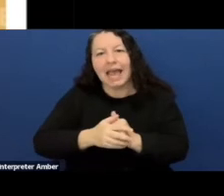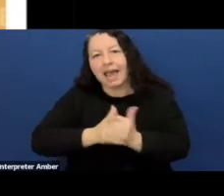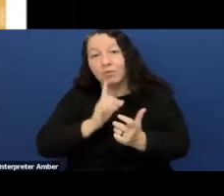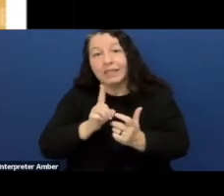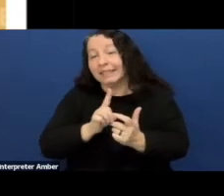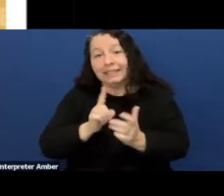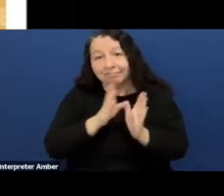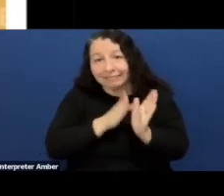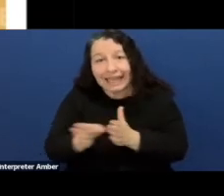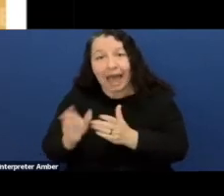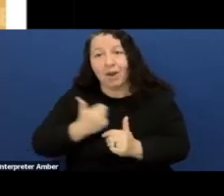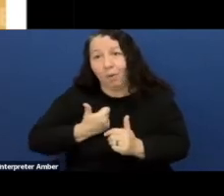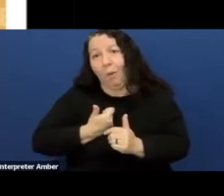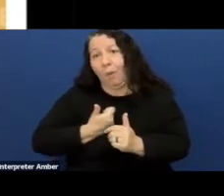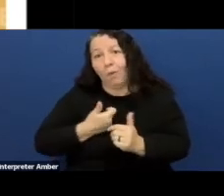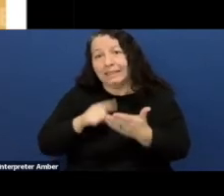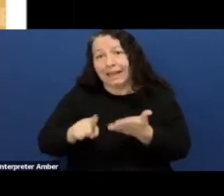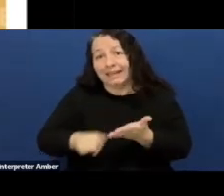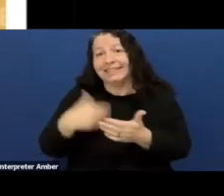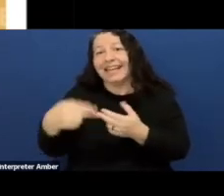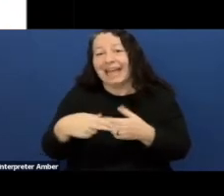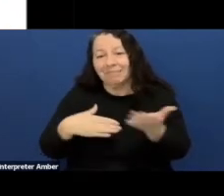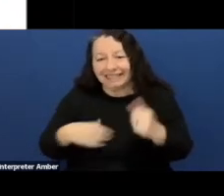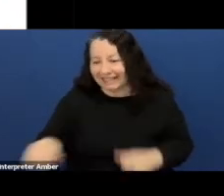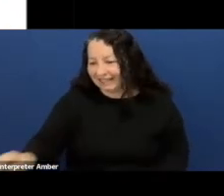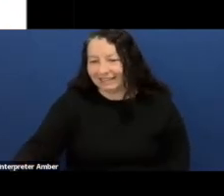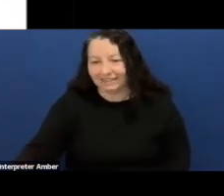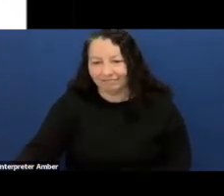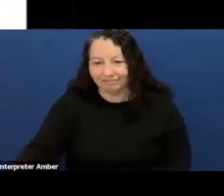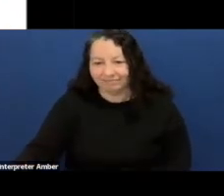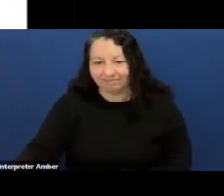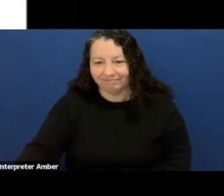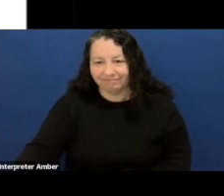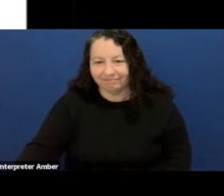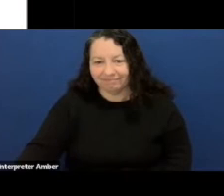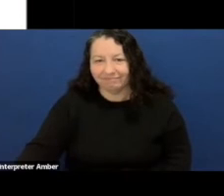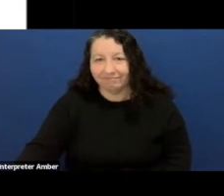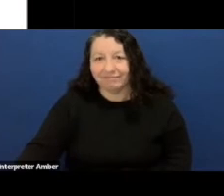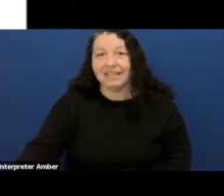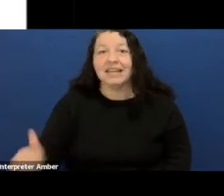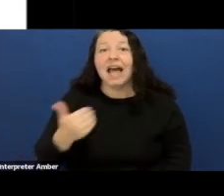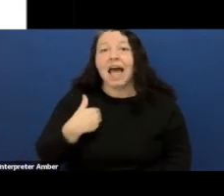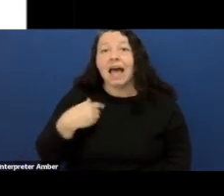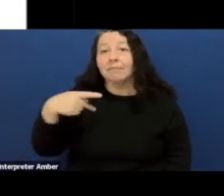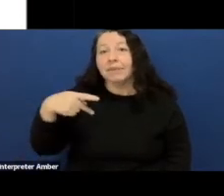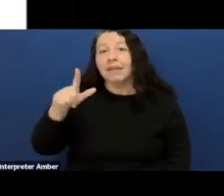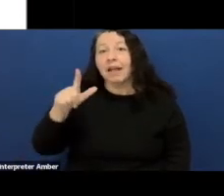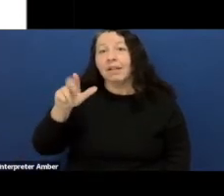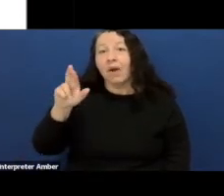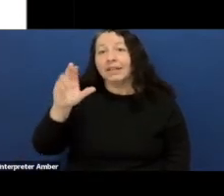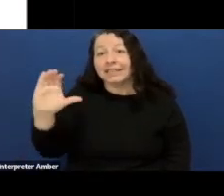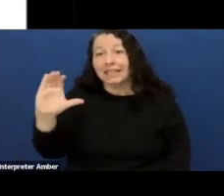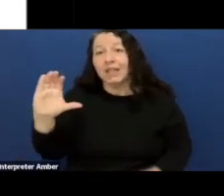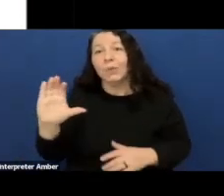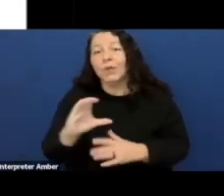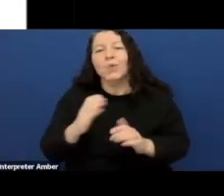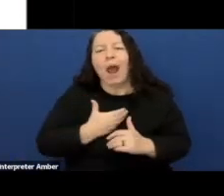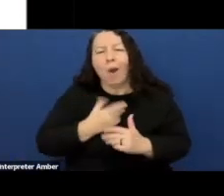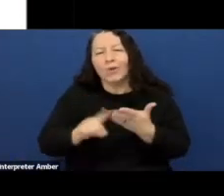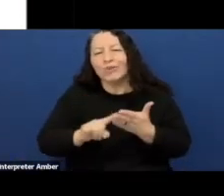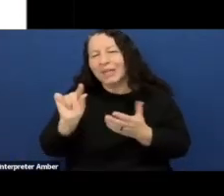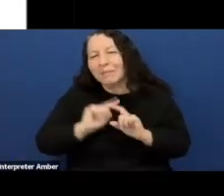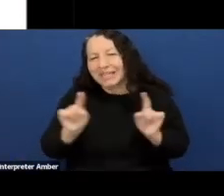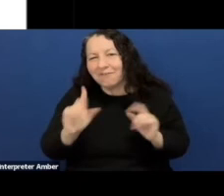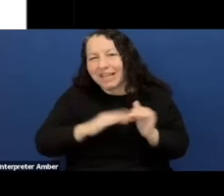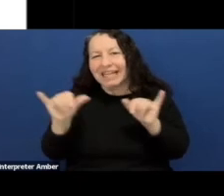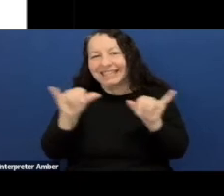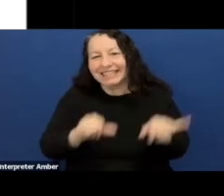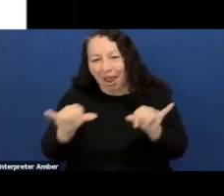own research questions and design our own studies. Next slide, please. At PLRC, we do